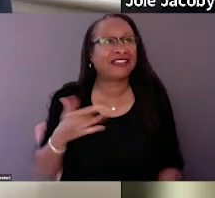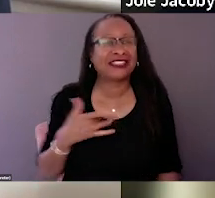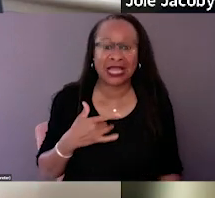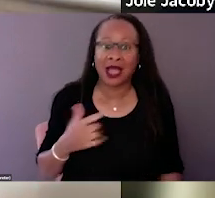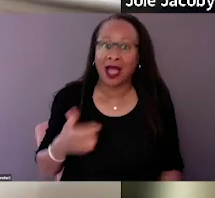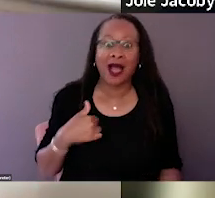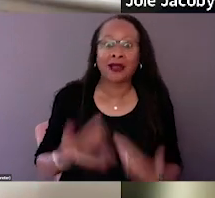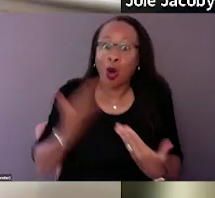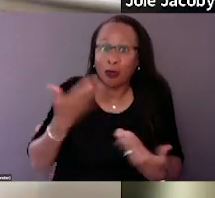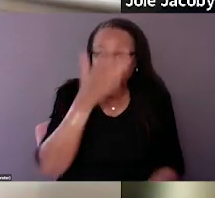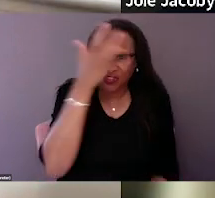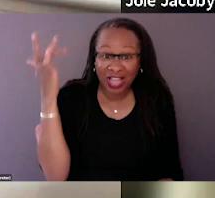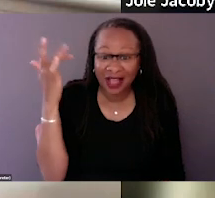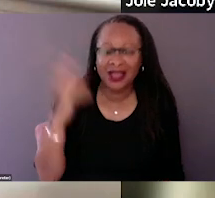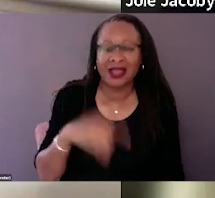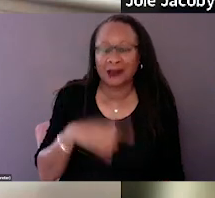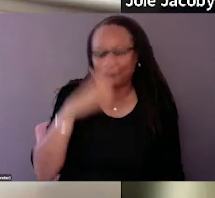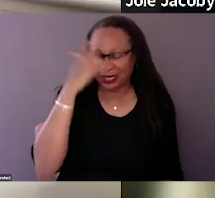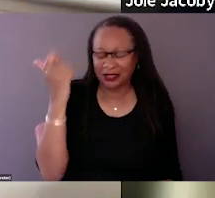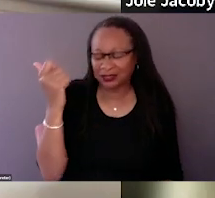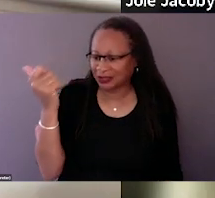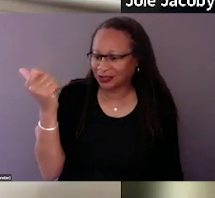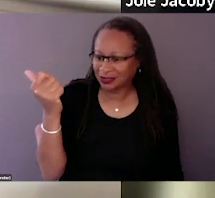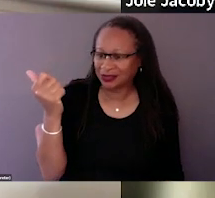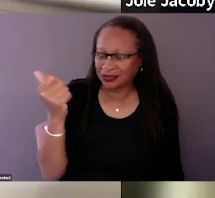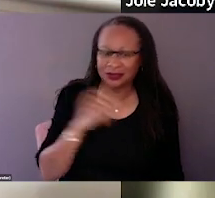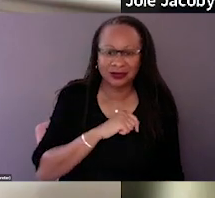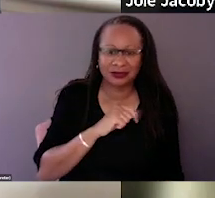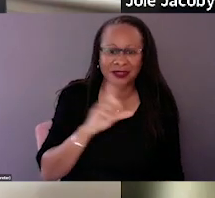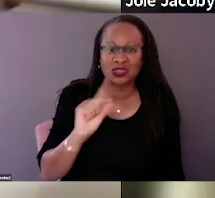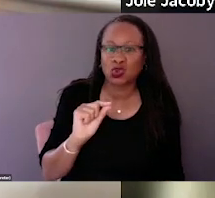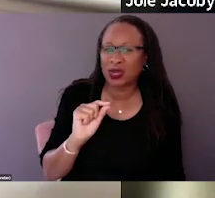because we're talking about 2012 there and 2008